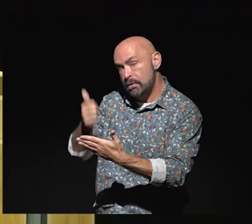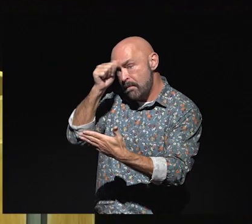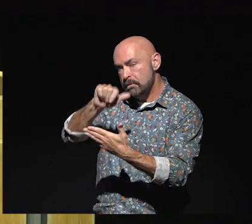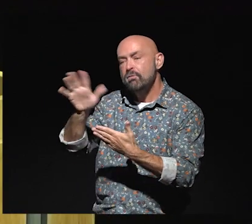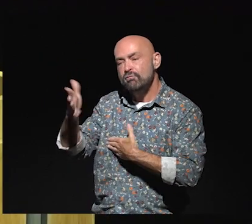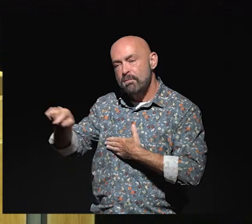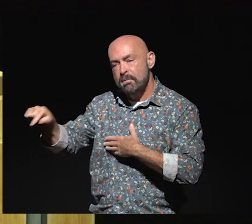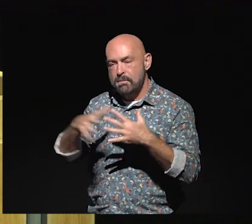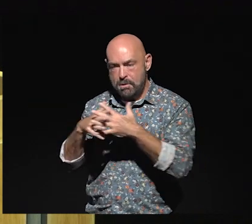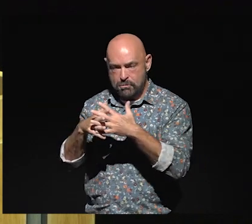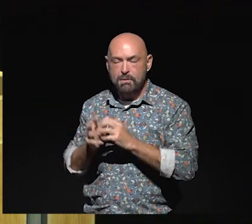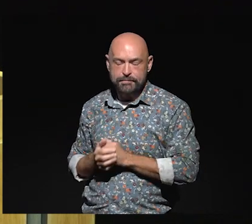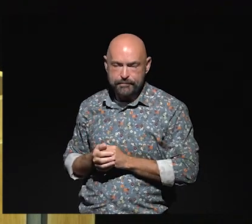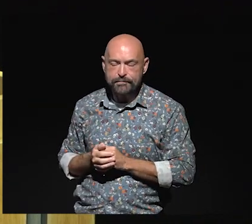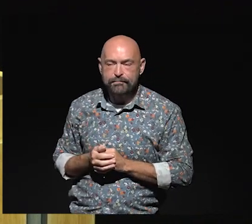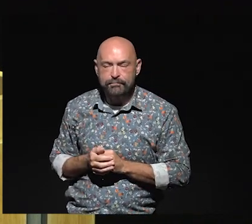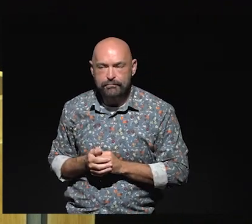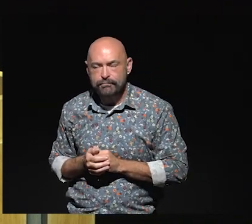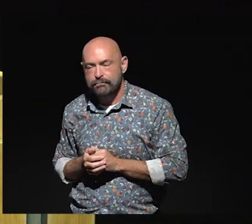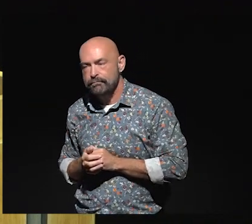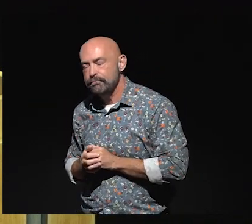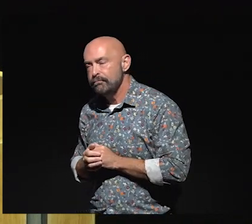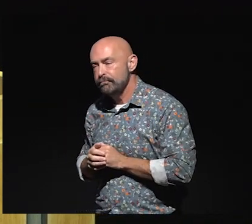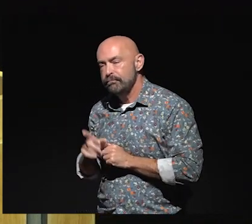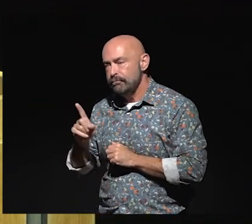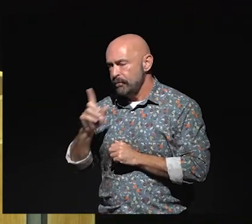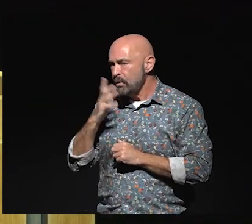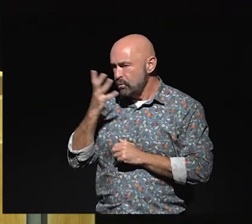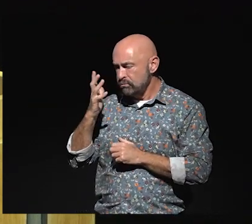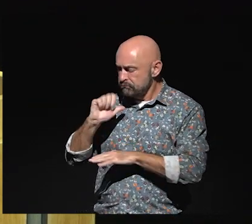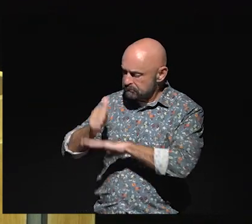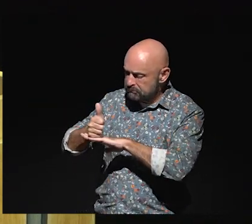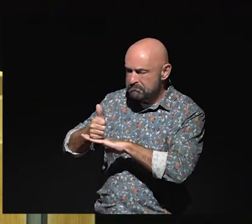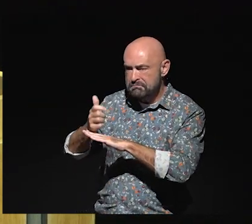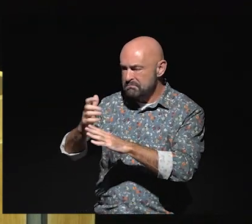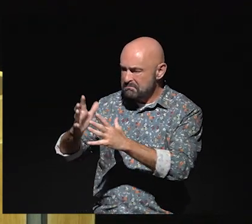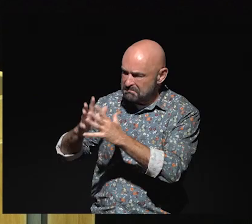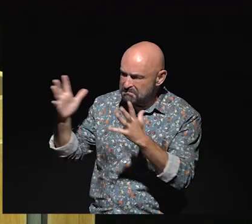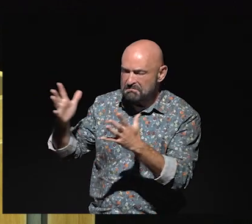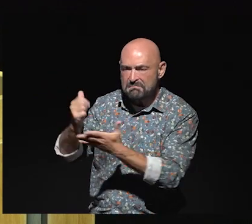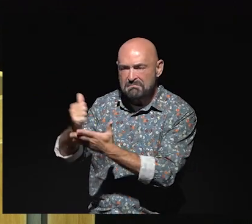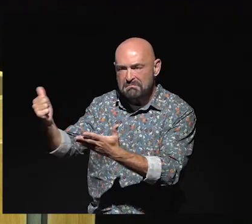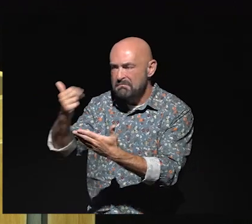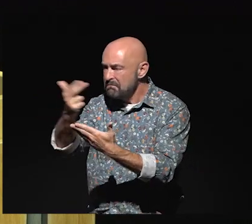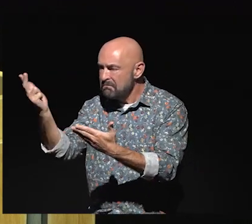that land of the creation of great, great exhibitions, great, great collections,